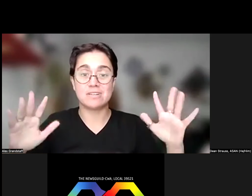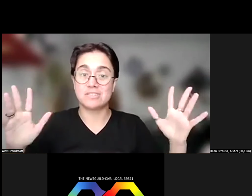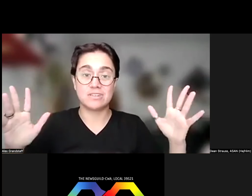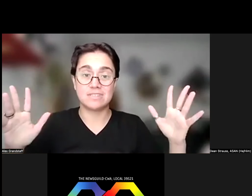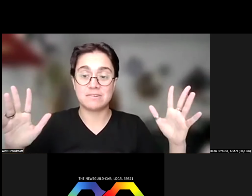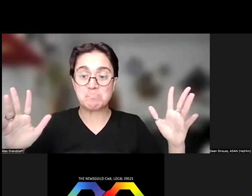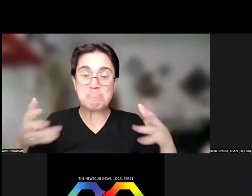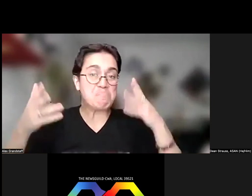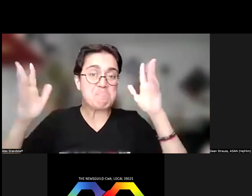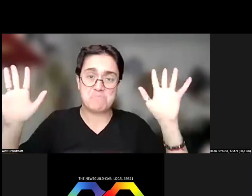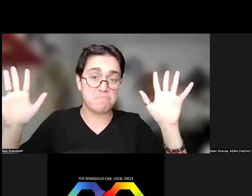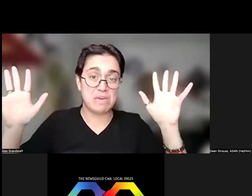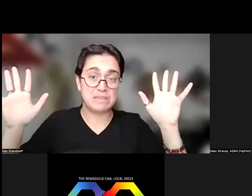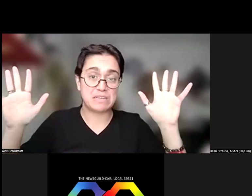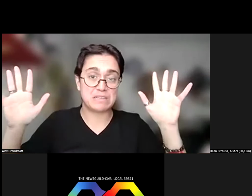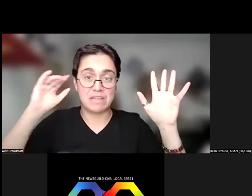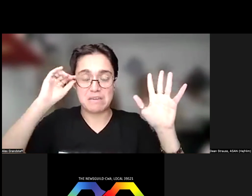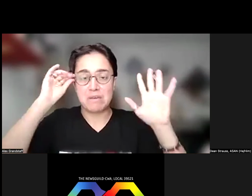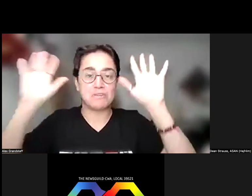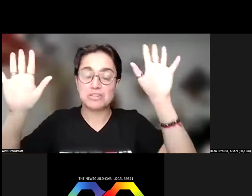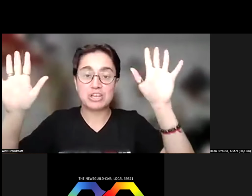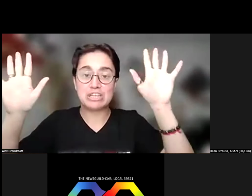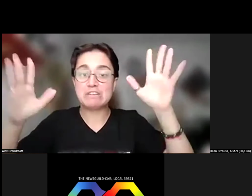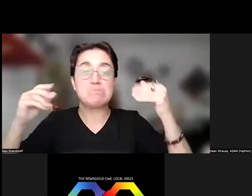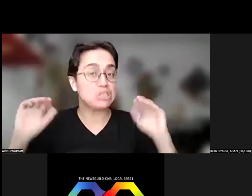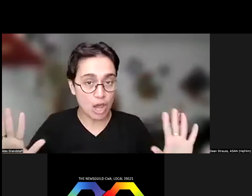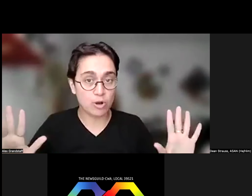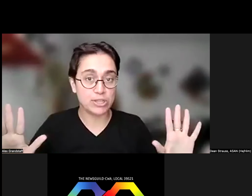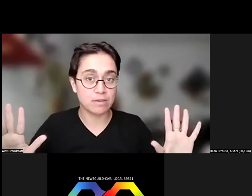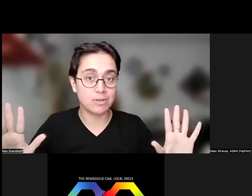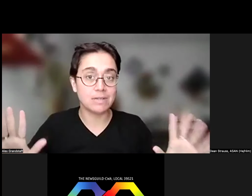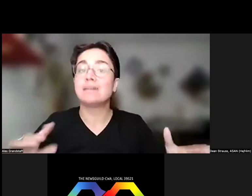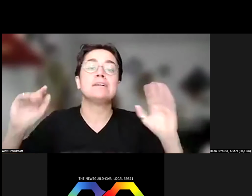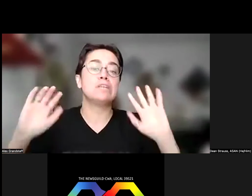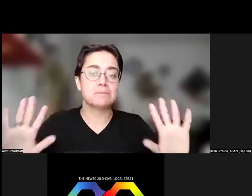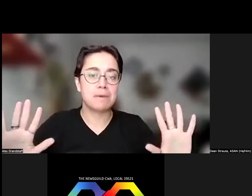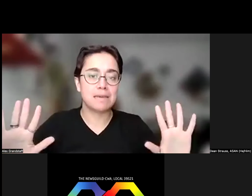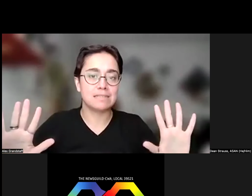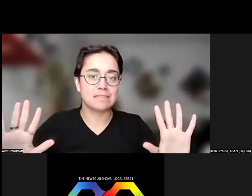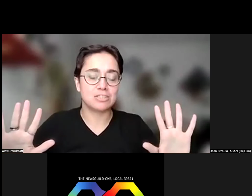idea has to be tested and it has to have information to back it up.